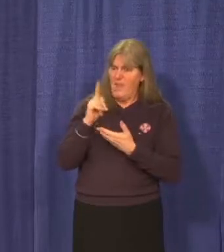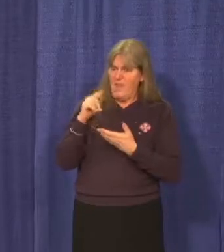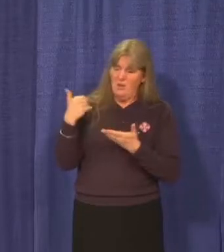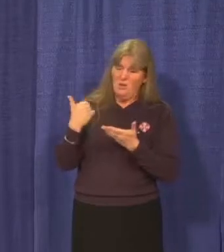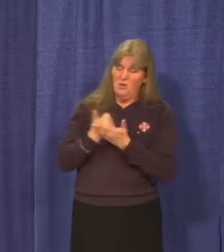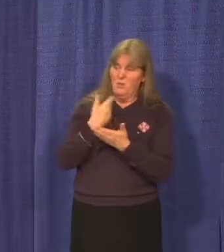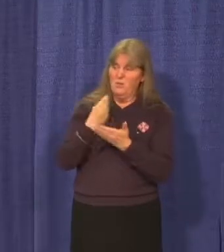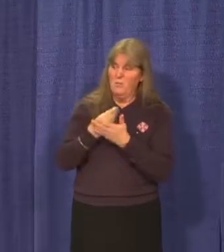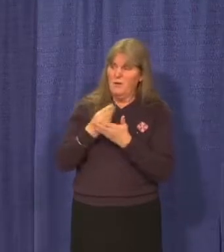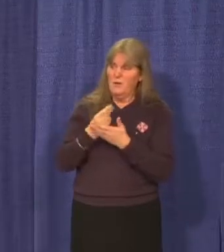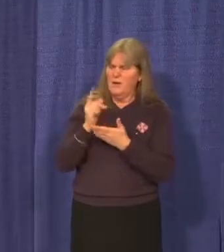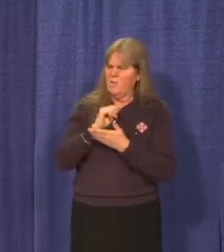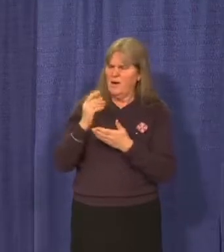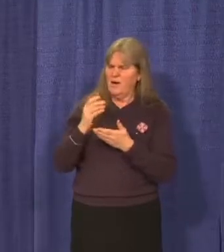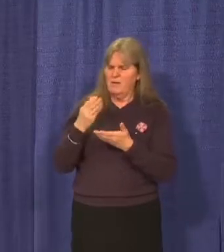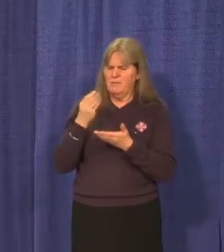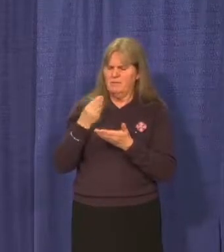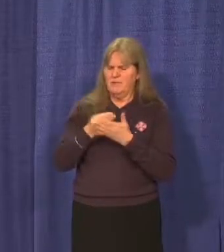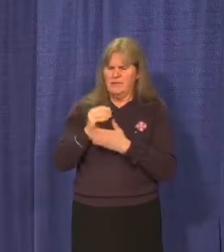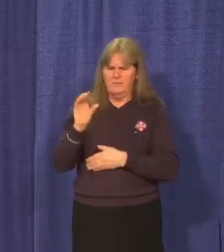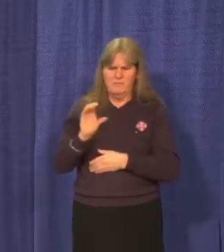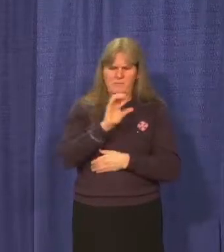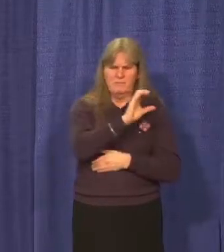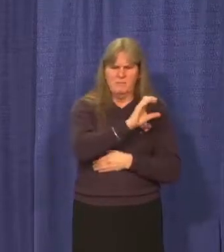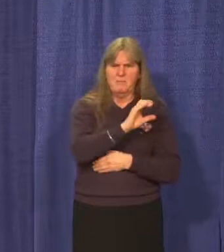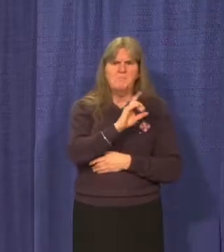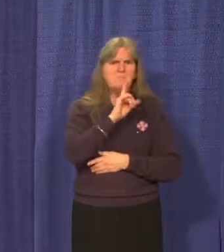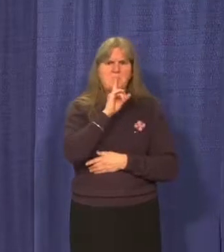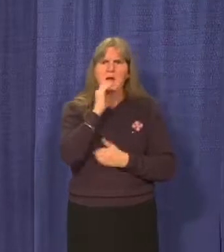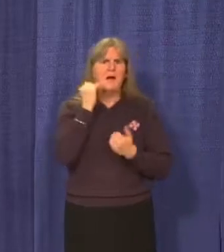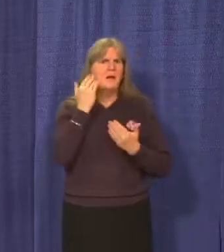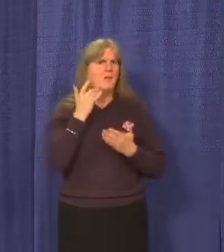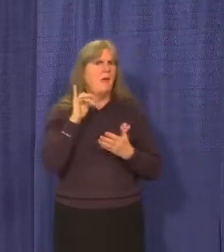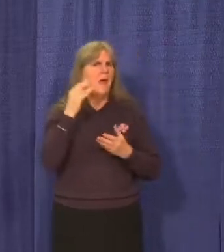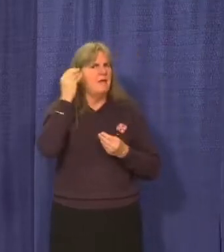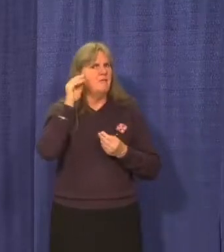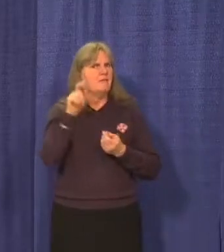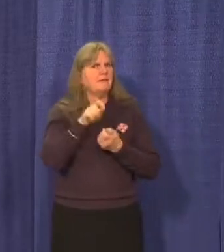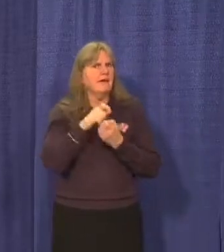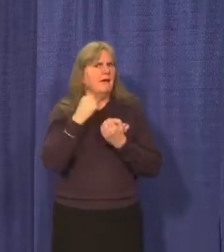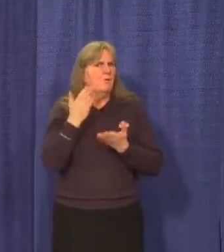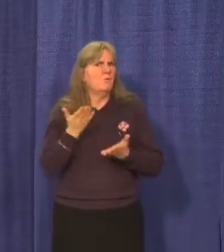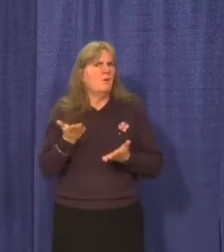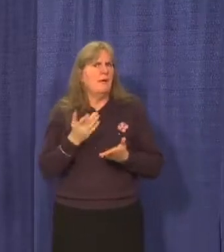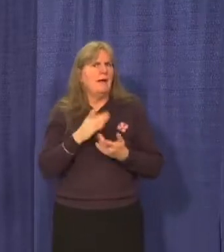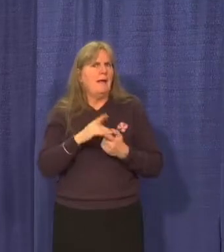and what will it be used for? I don't have that information in front of me right now, so I